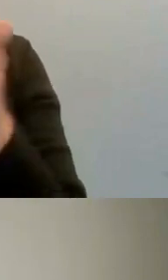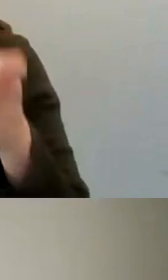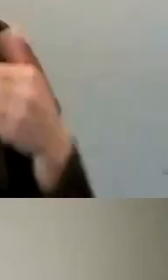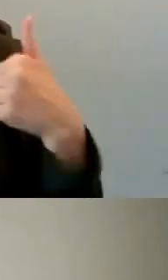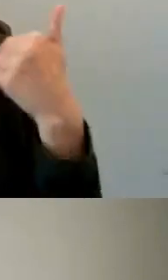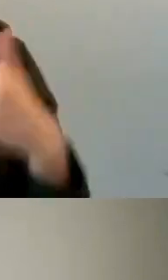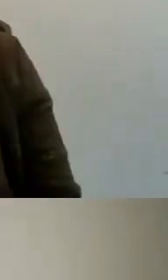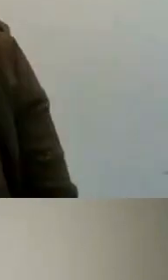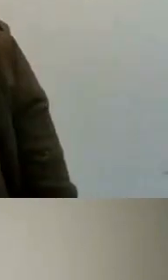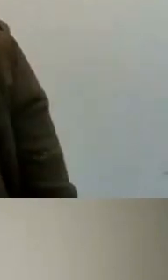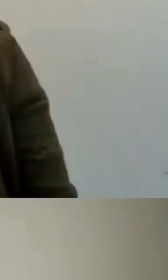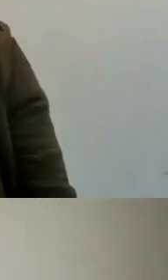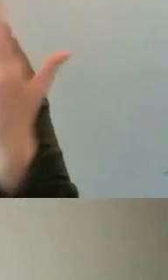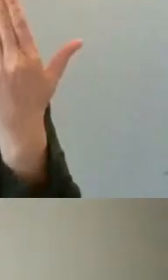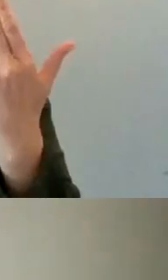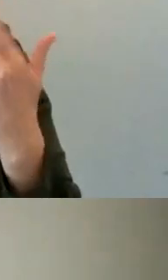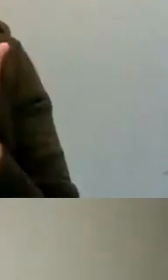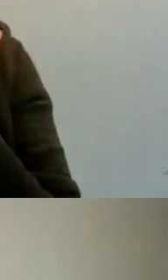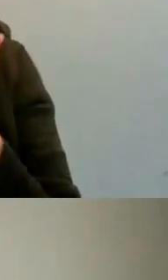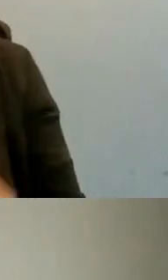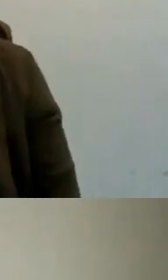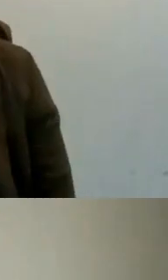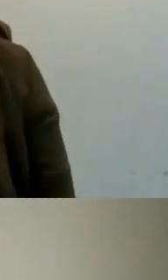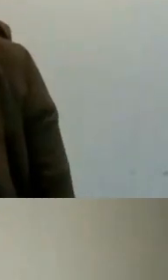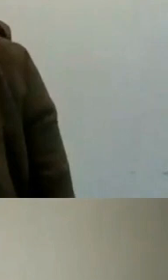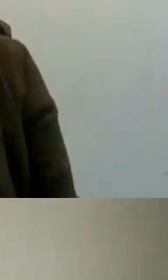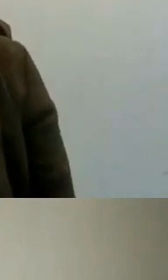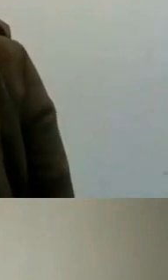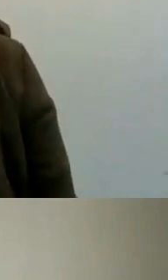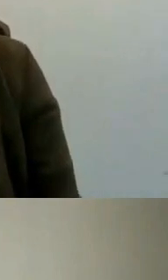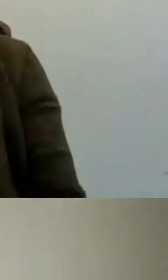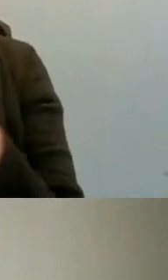program at Mass General and in this position he will head a new collaborative clinical and